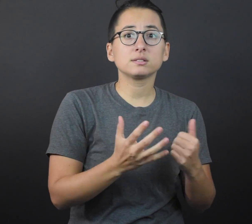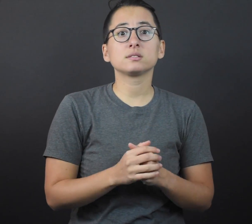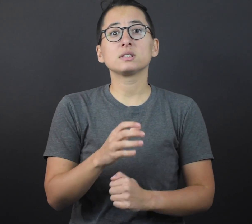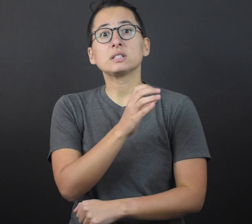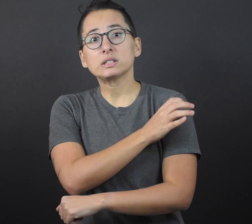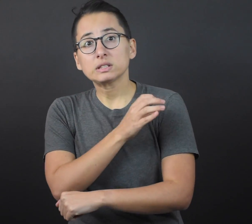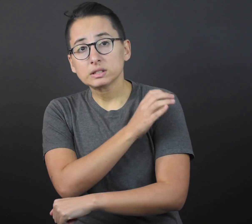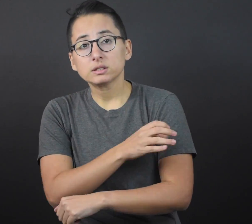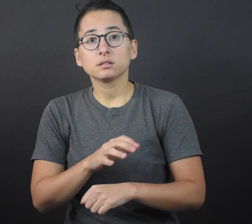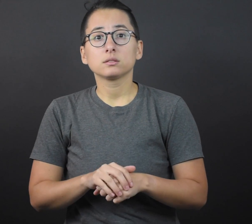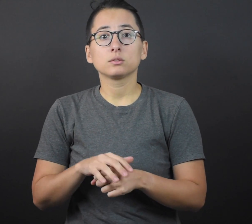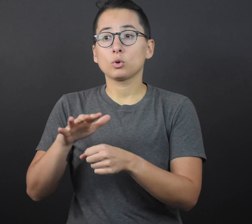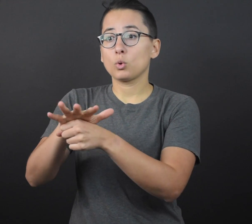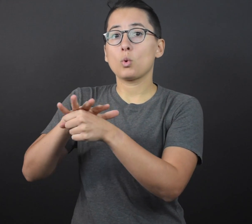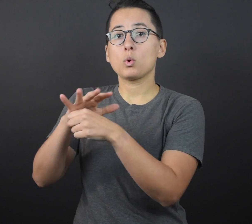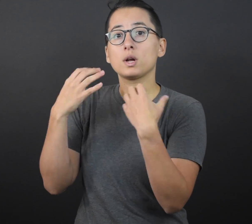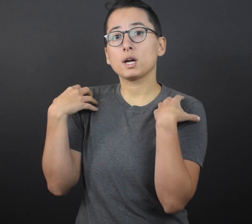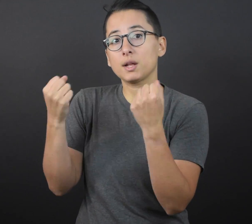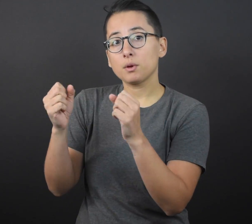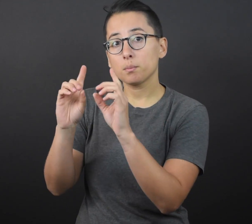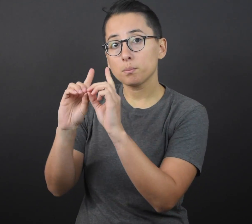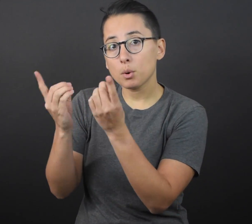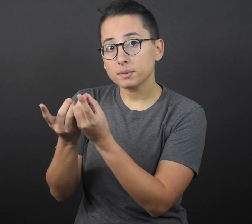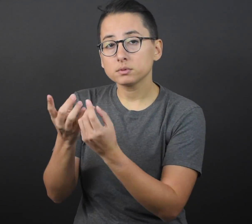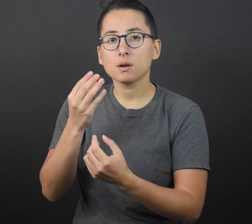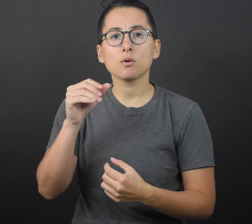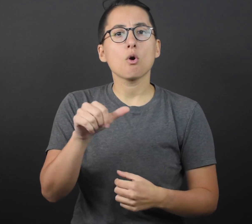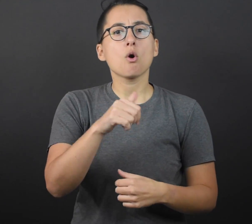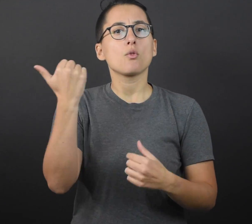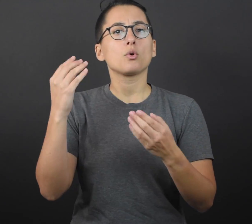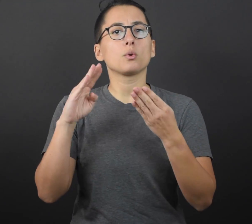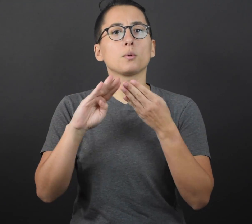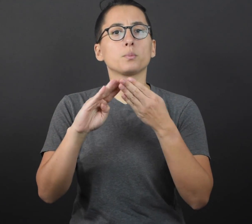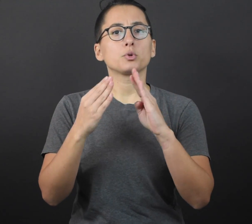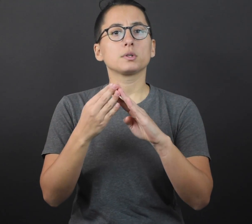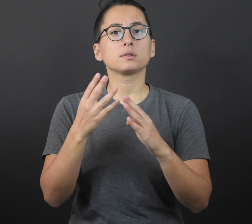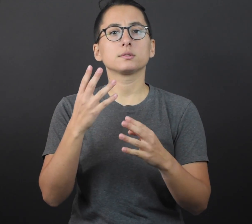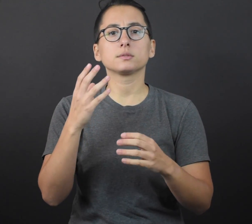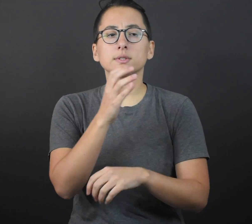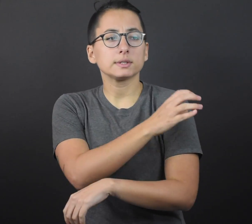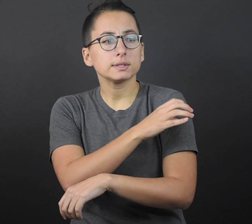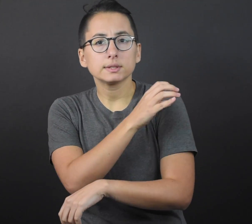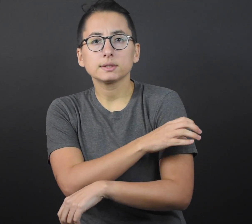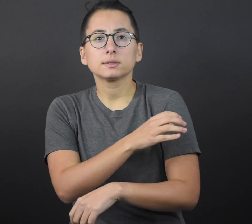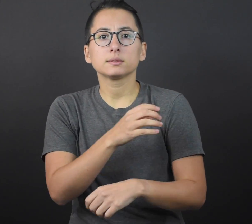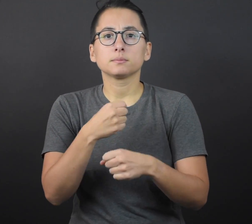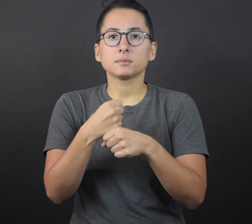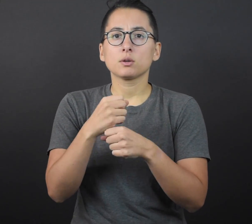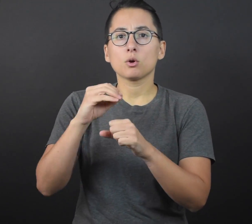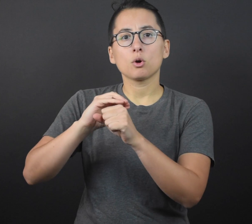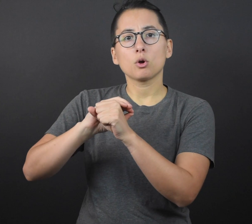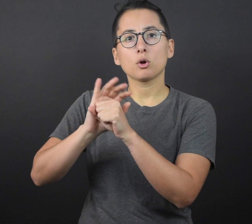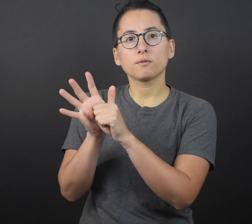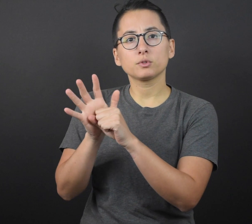clinics, local health departments and other community clinics – to make COVID-19 vaccines